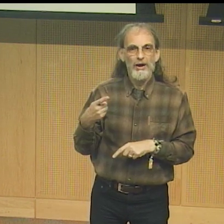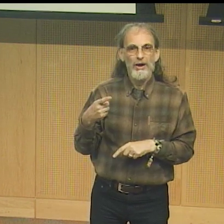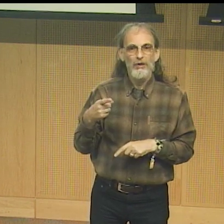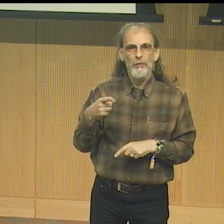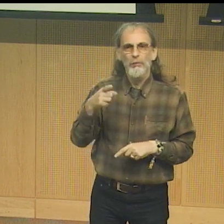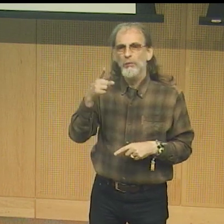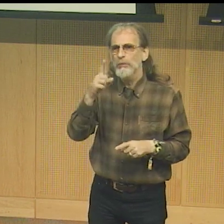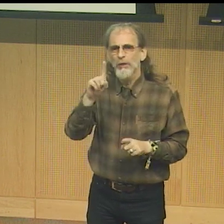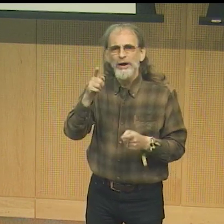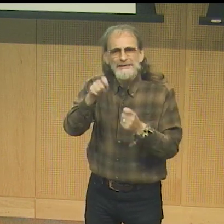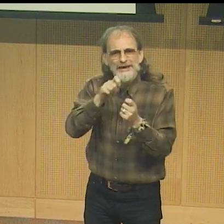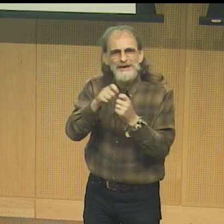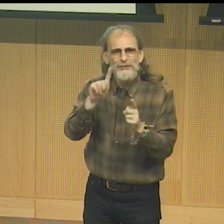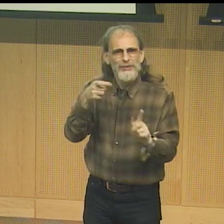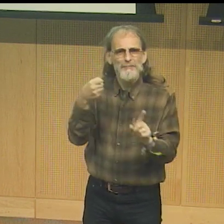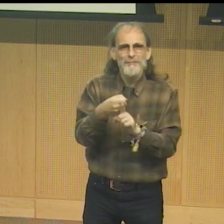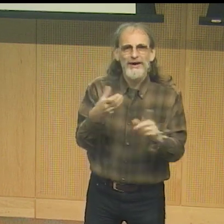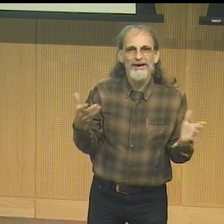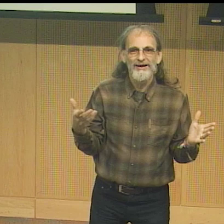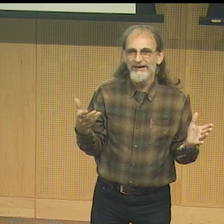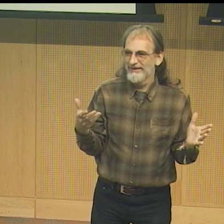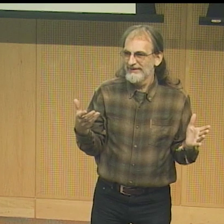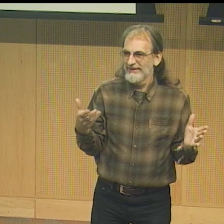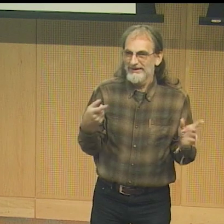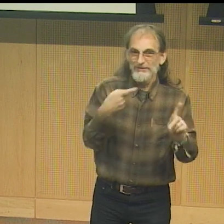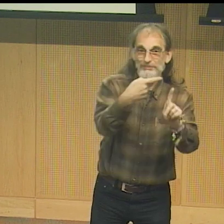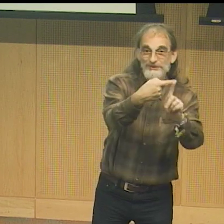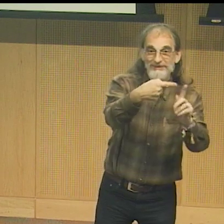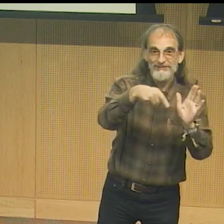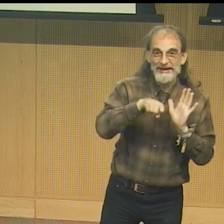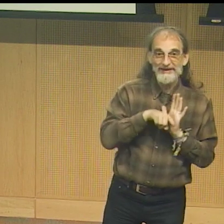The impact that Deaf culture historically has had--